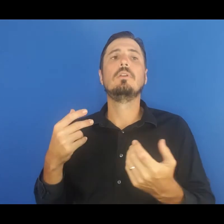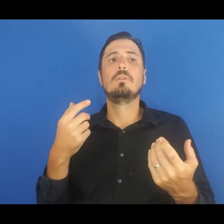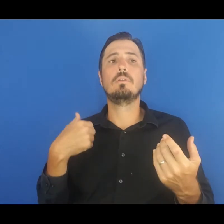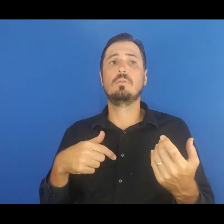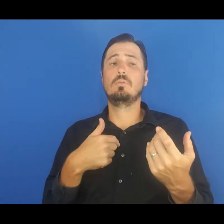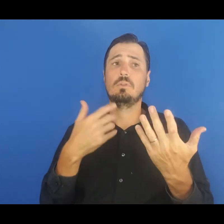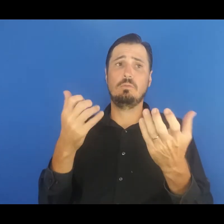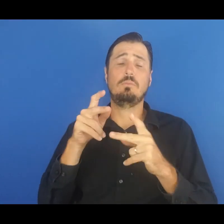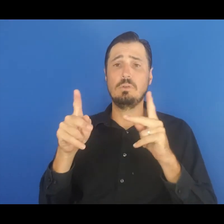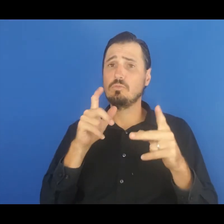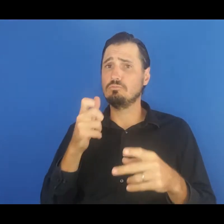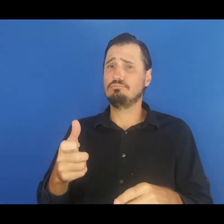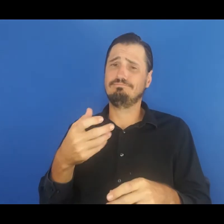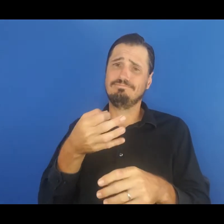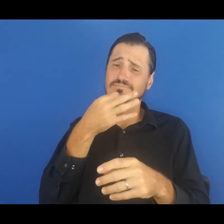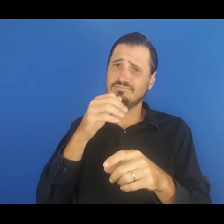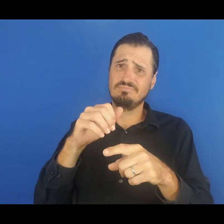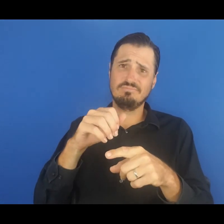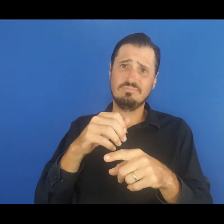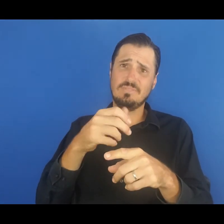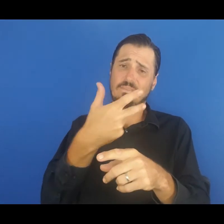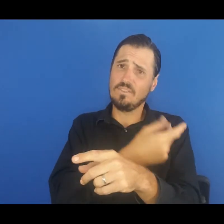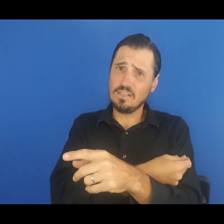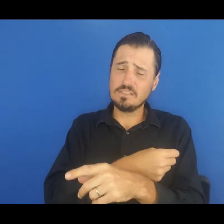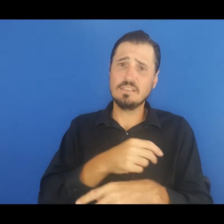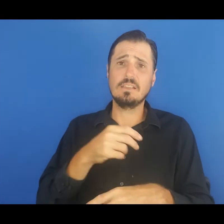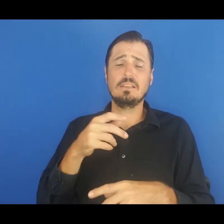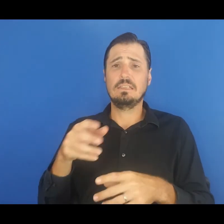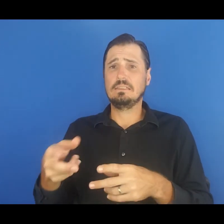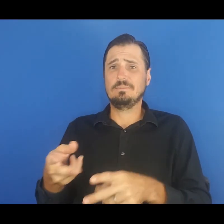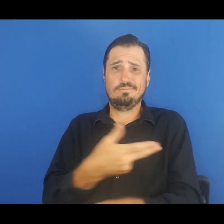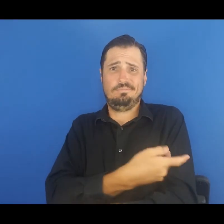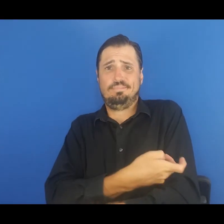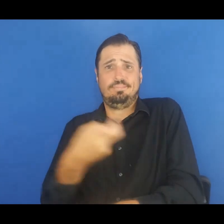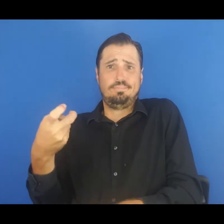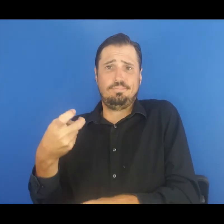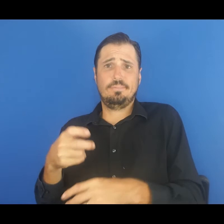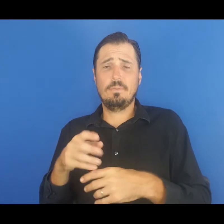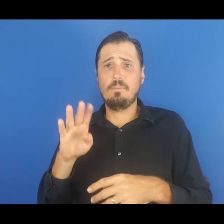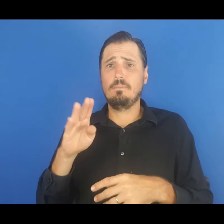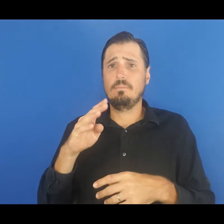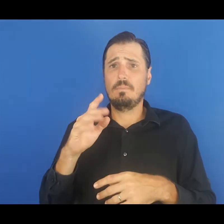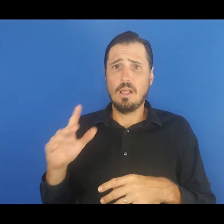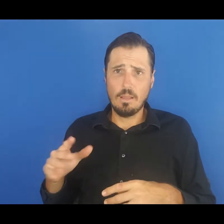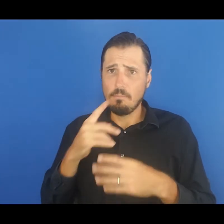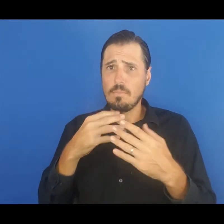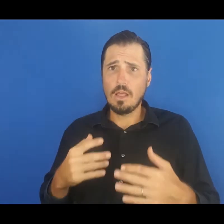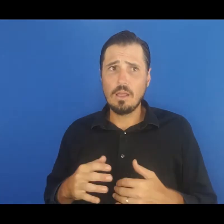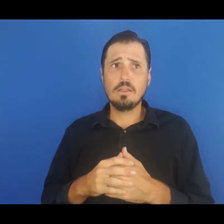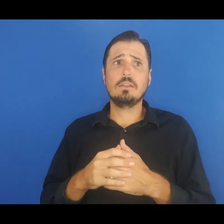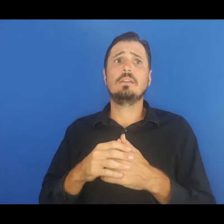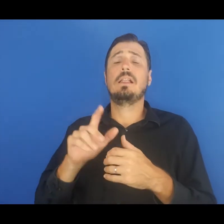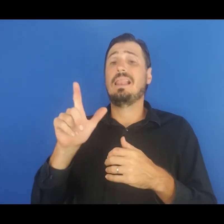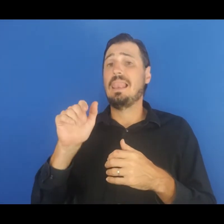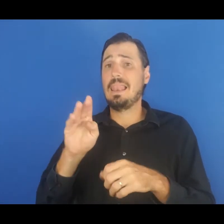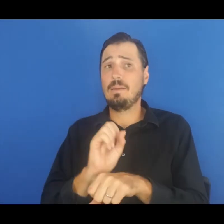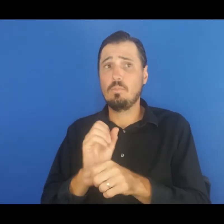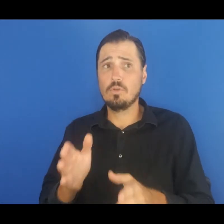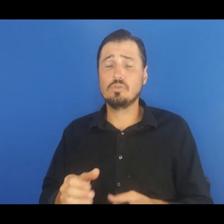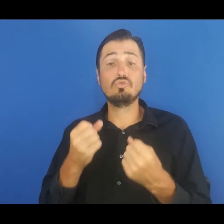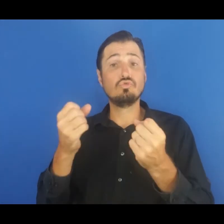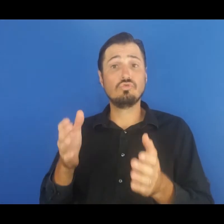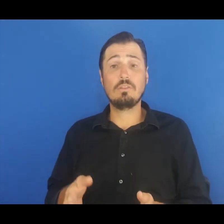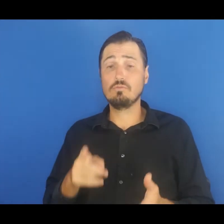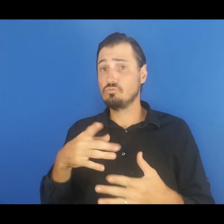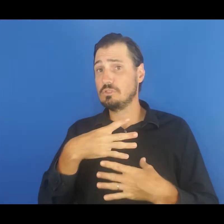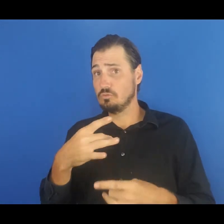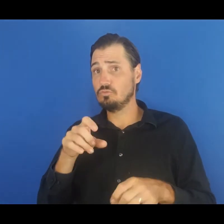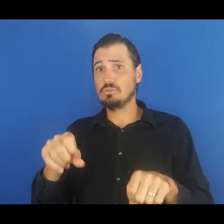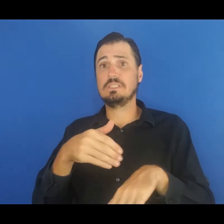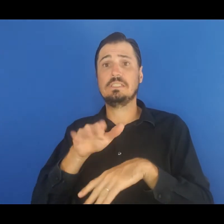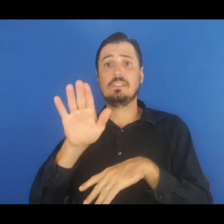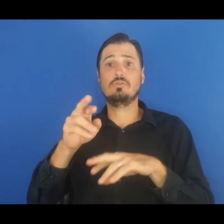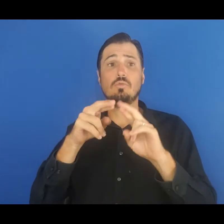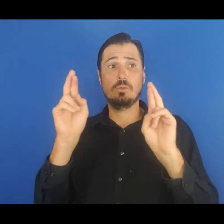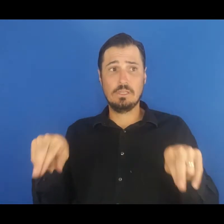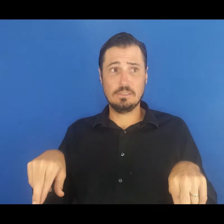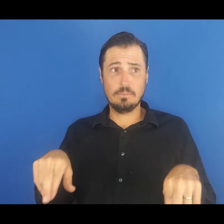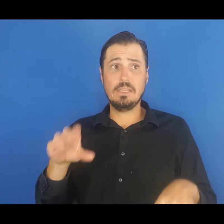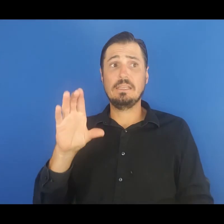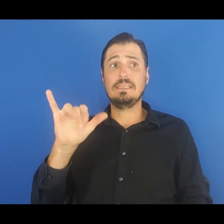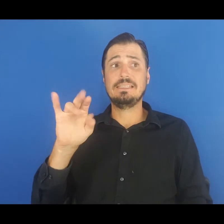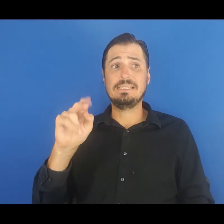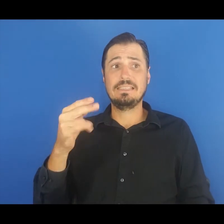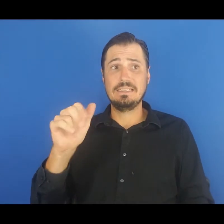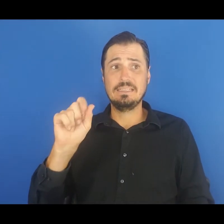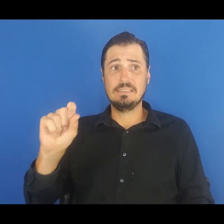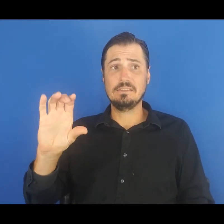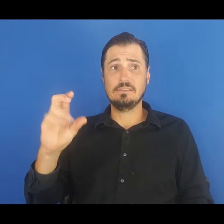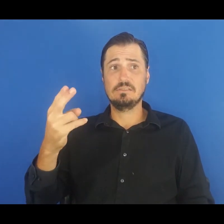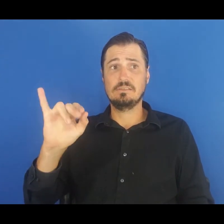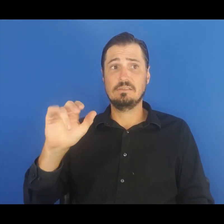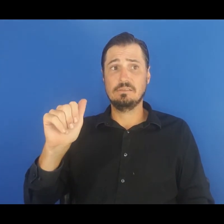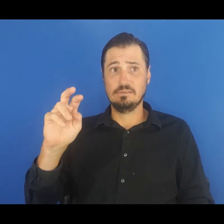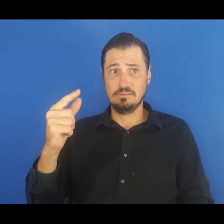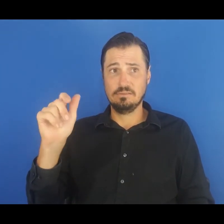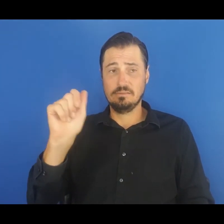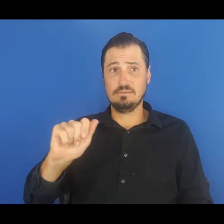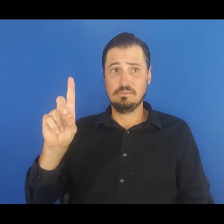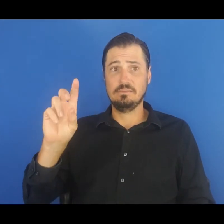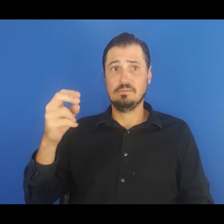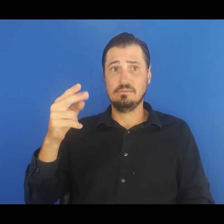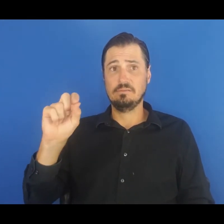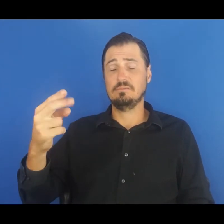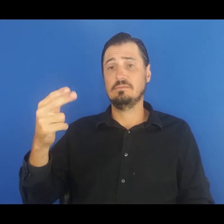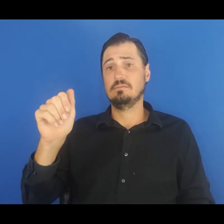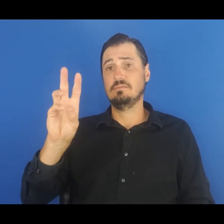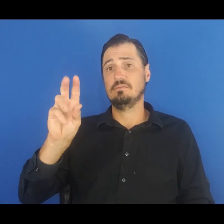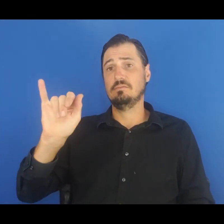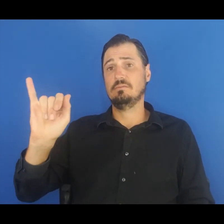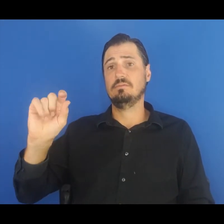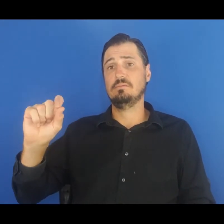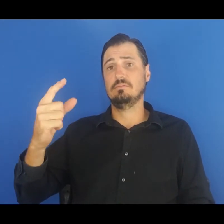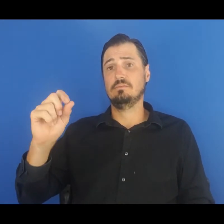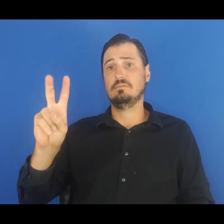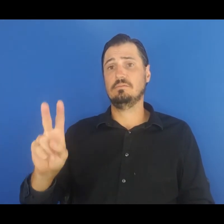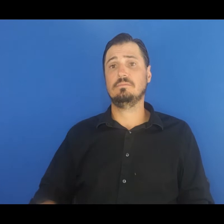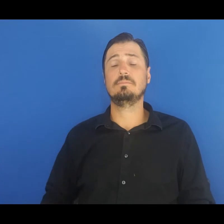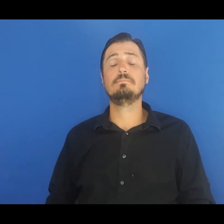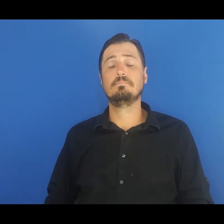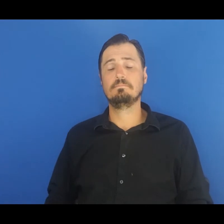We are looking for trained vaccinators, specimen collectors, lab workers, and drivers. Interested candidates may send their resumes to cynthia.chiang@doh.hawaii.gov